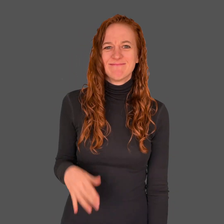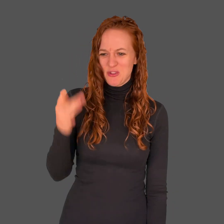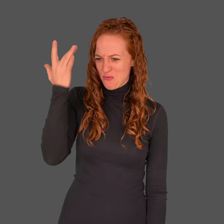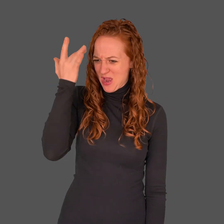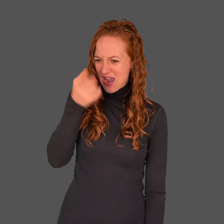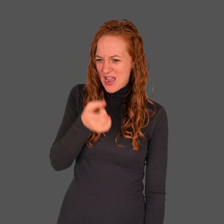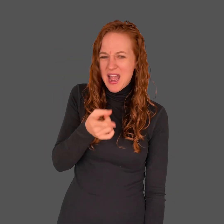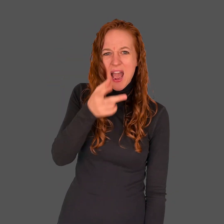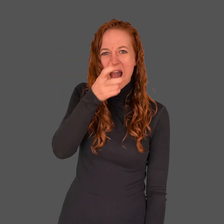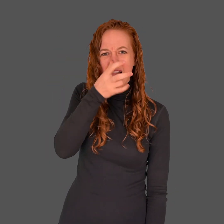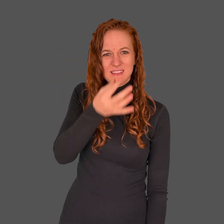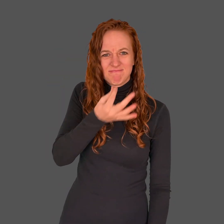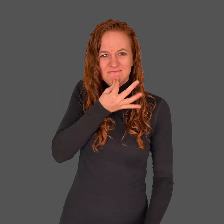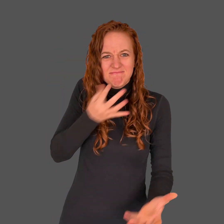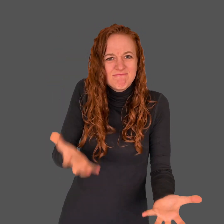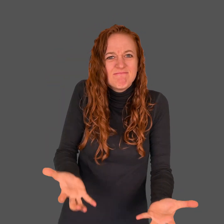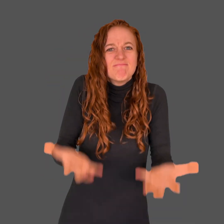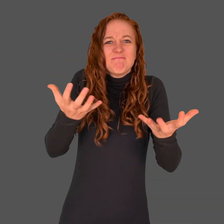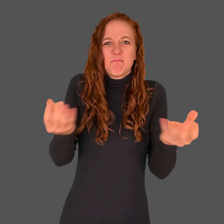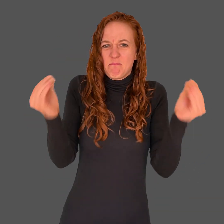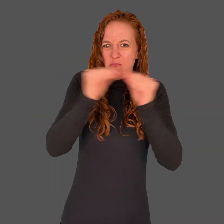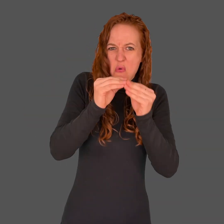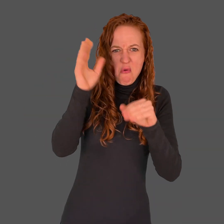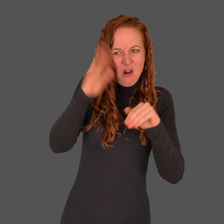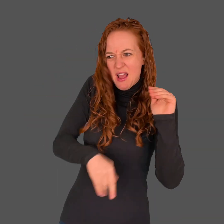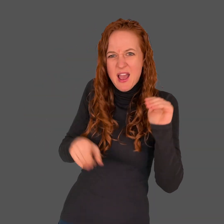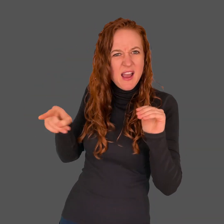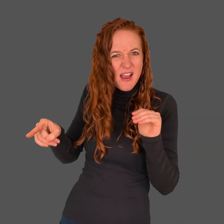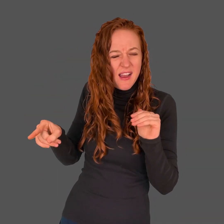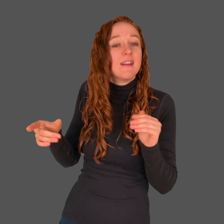Why are ants are so much stronger than humans (relative to their size)?